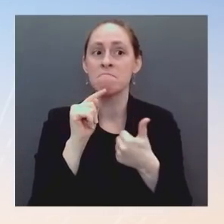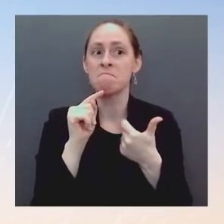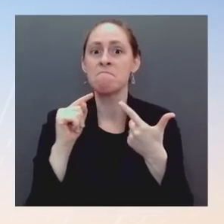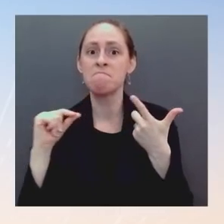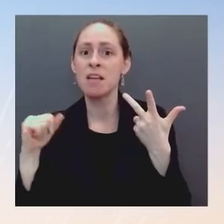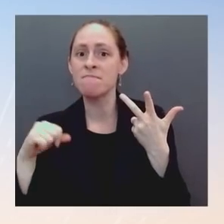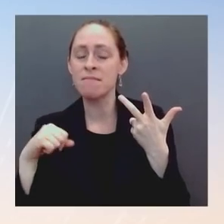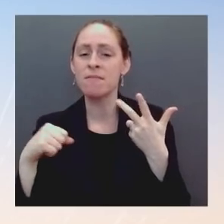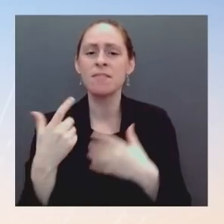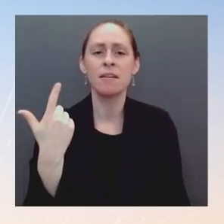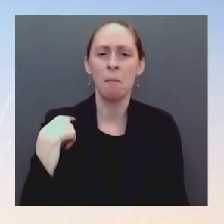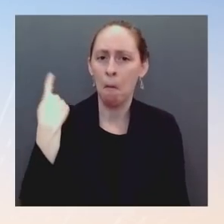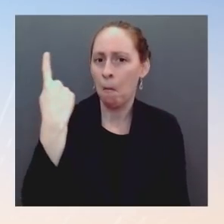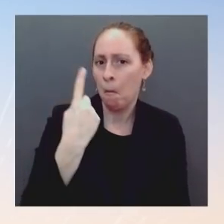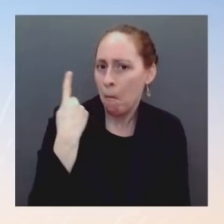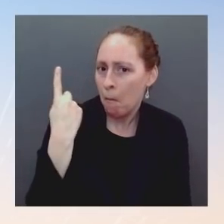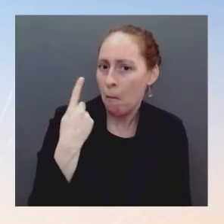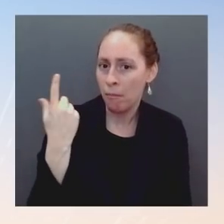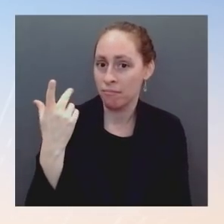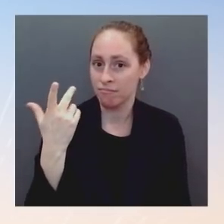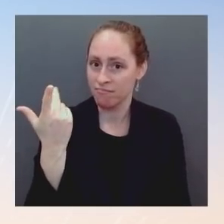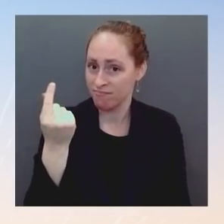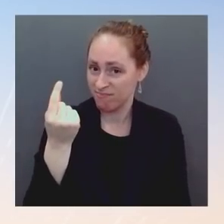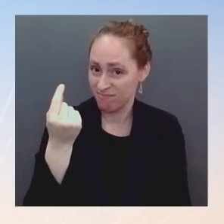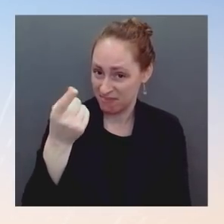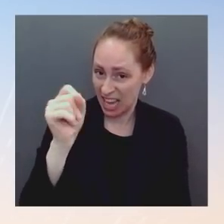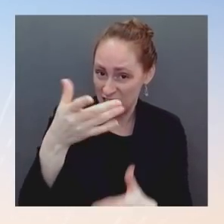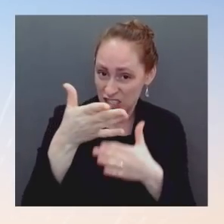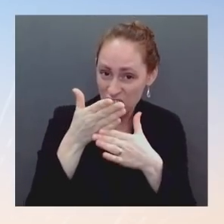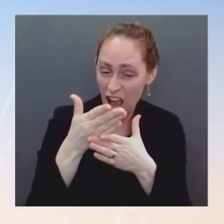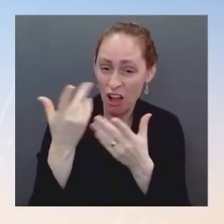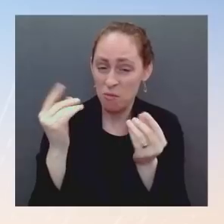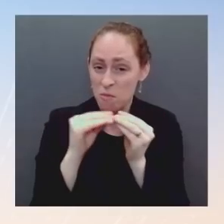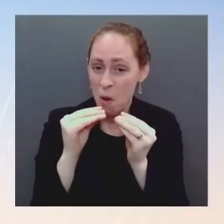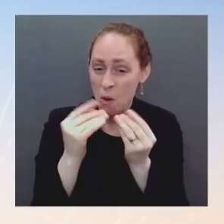And are all of these women being actively considered for the vacancy,